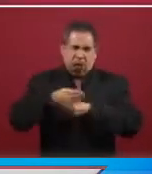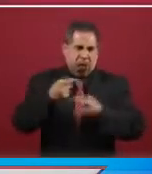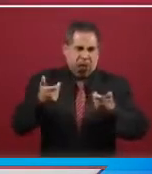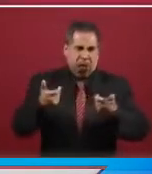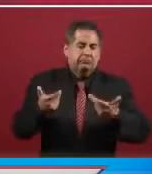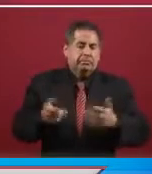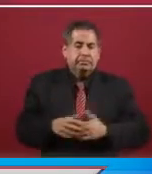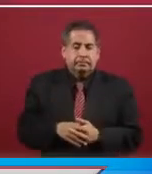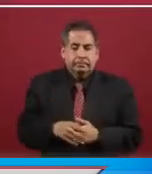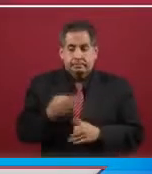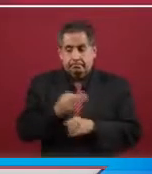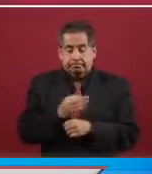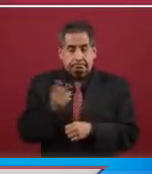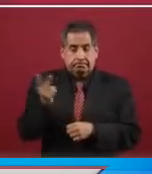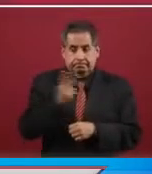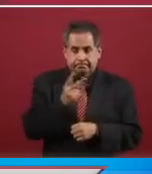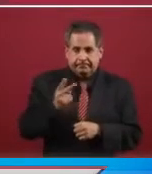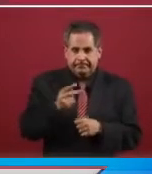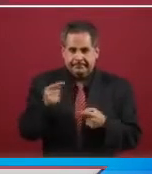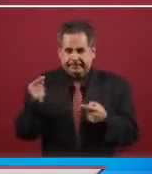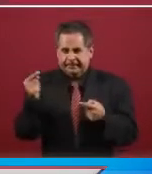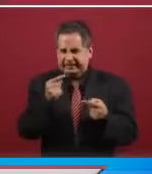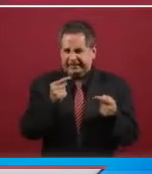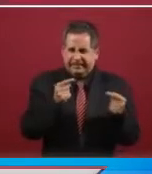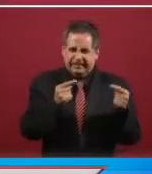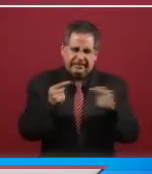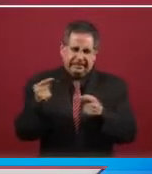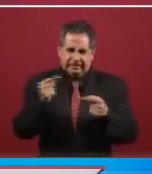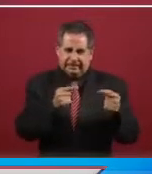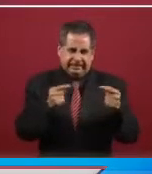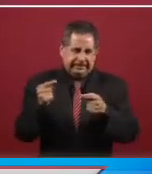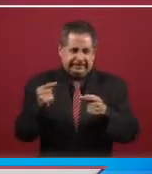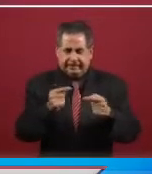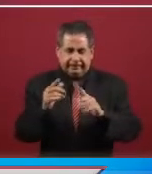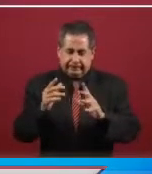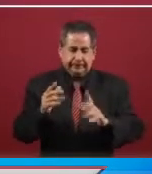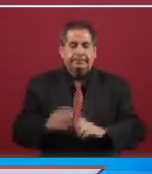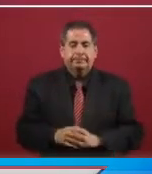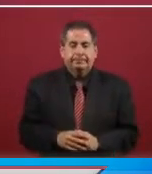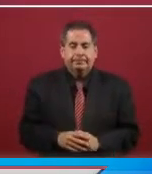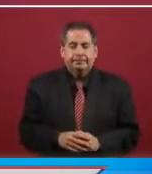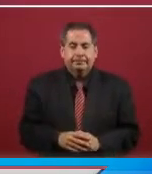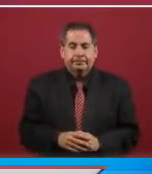the tariffs imposed by the United States on China since last Thursday caused a nervousness in the markets